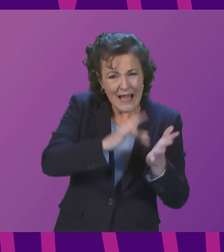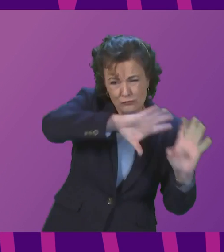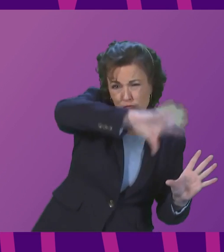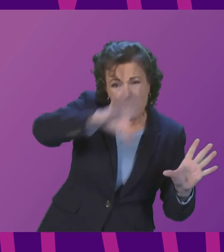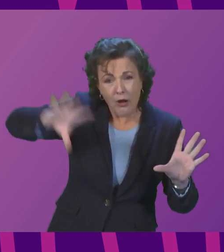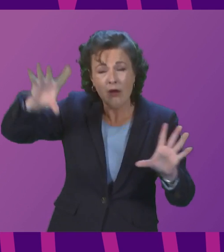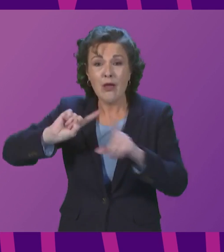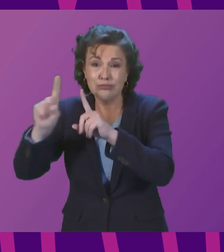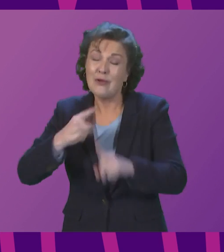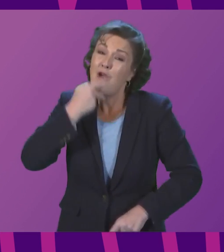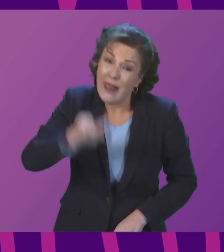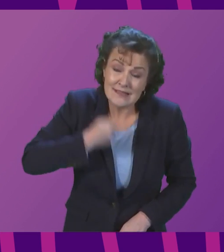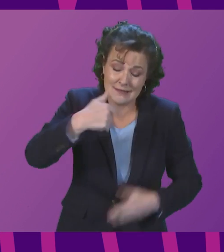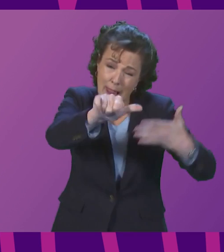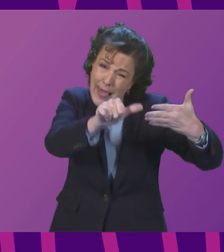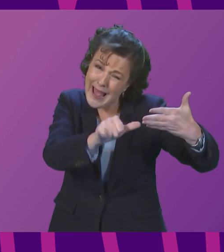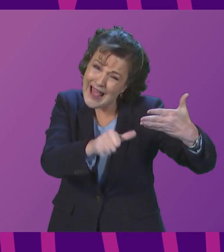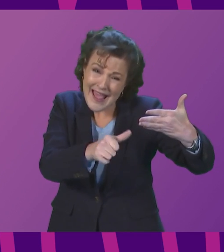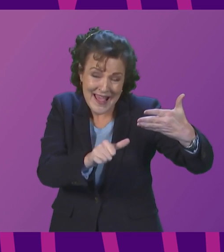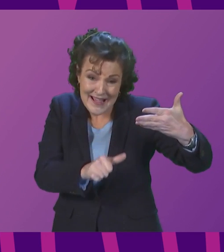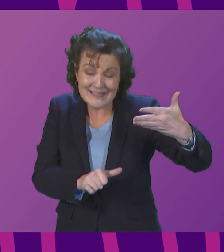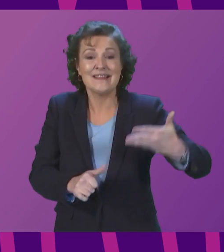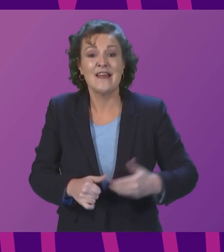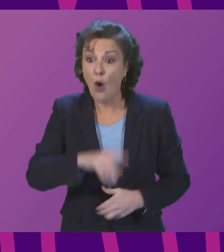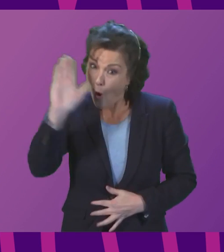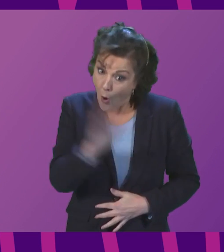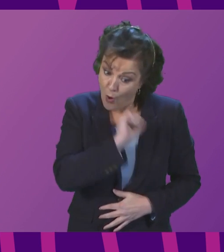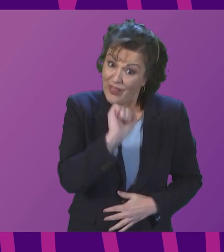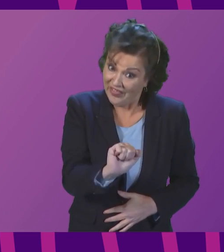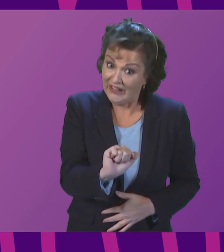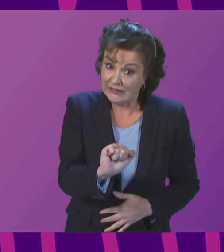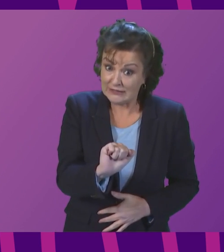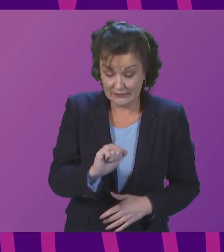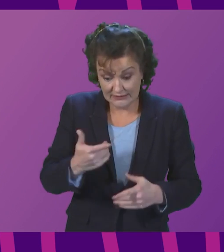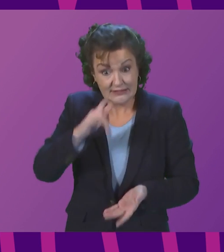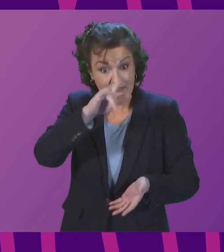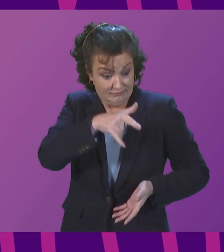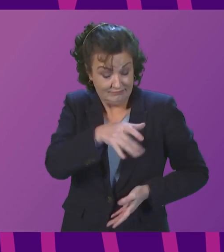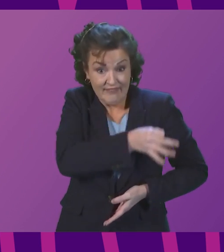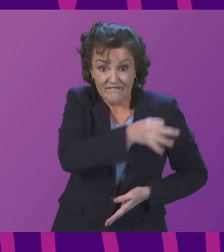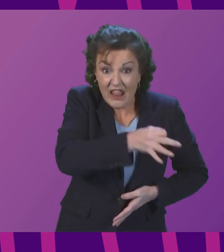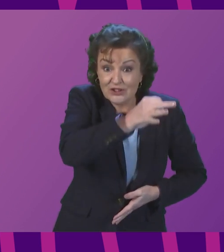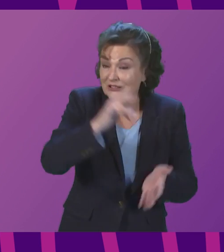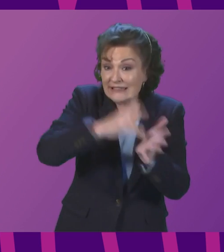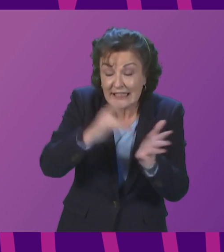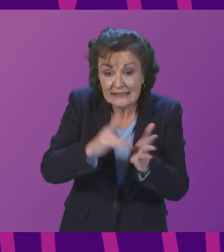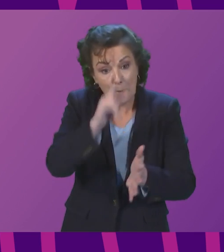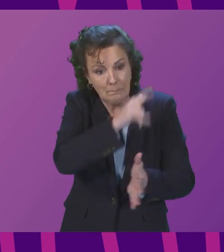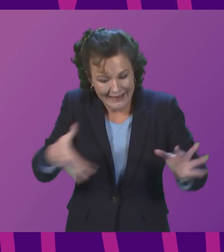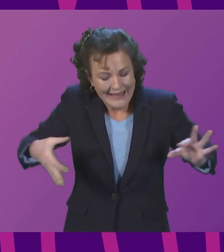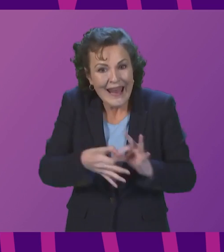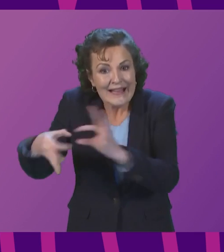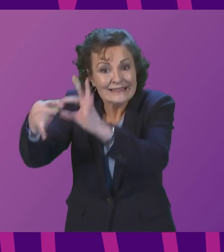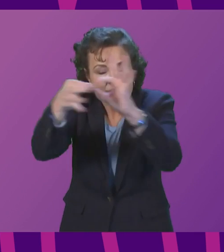all been reconnected to the railways through the reversal of Beeching cuts.